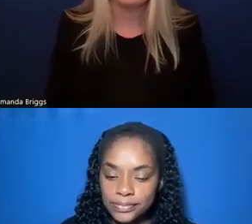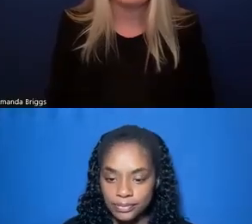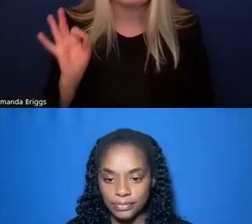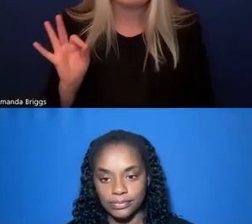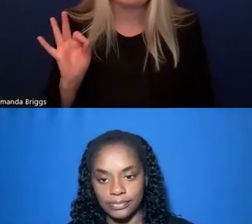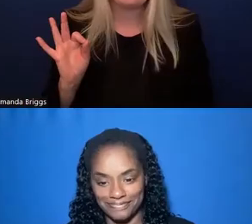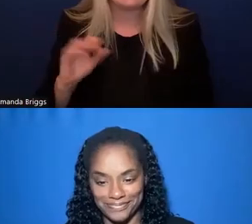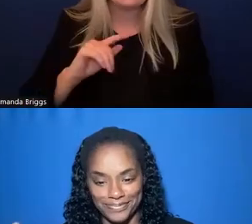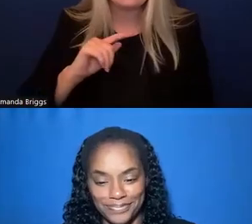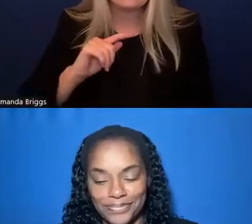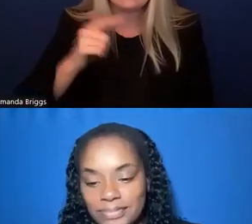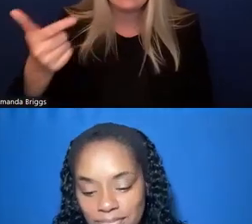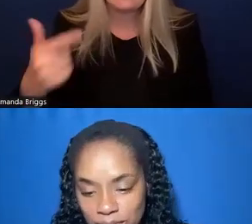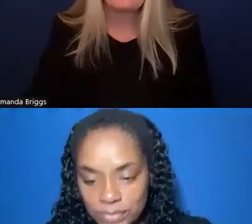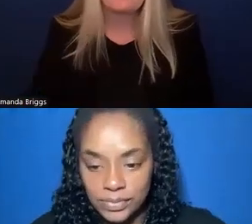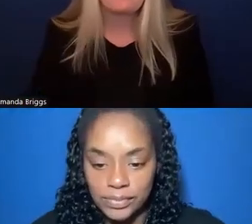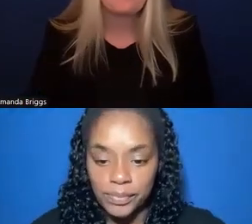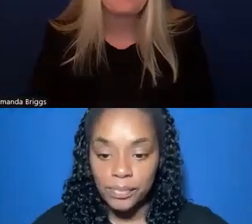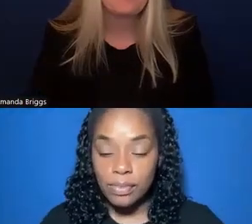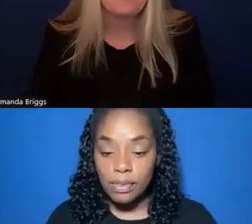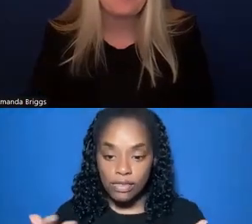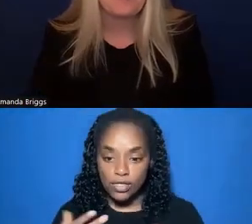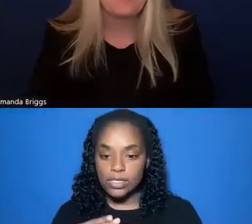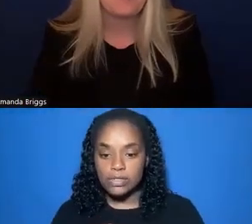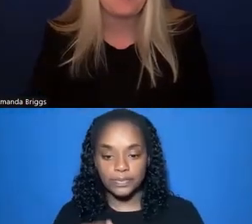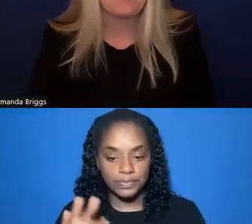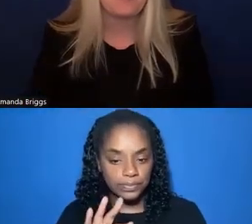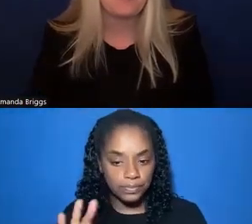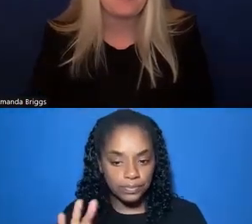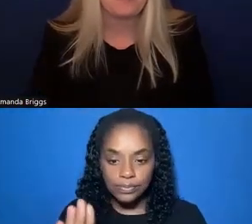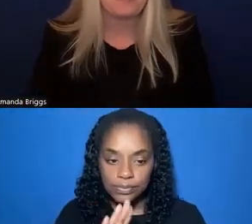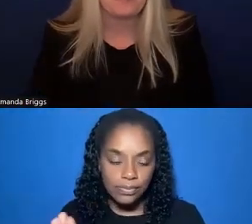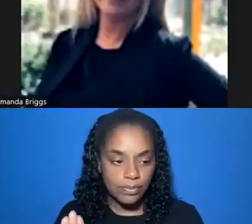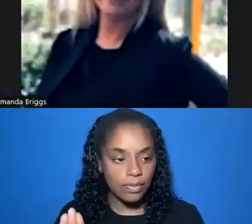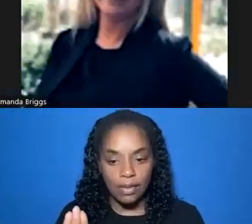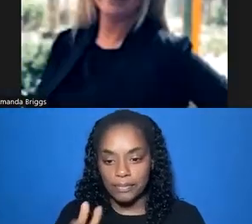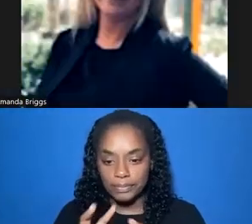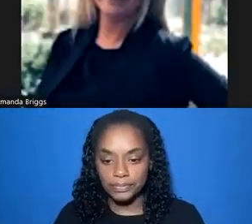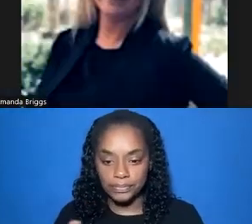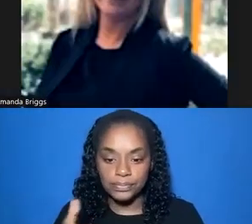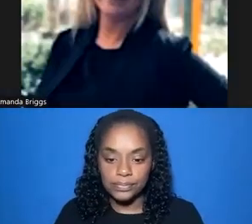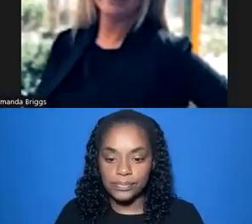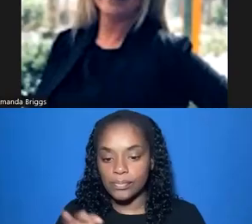So there's also what's called the Functional Behavior Assessment, also known as an FBA.